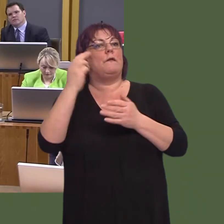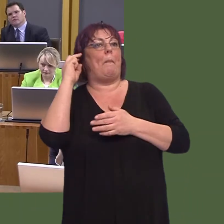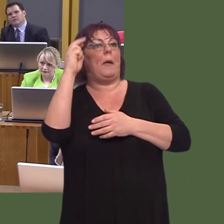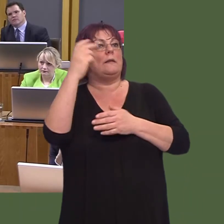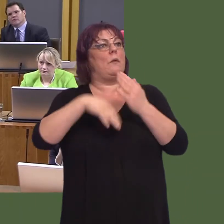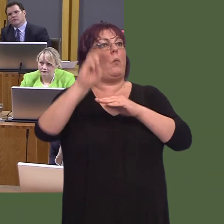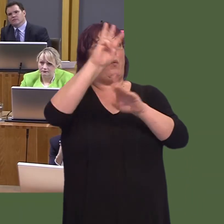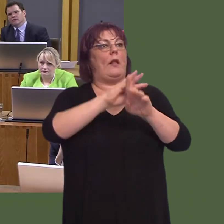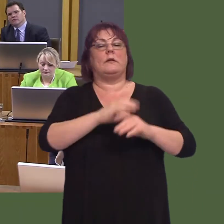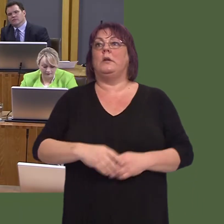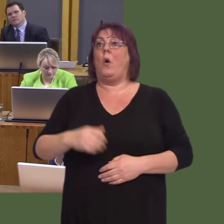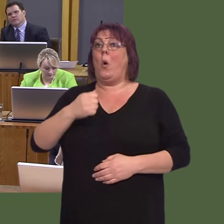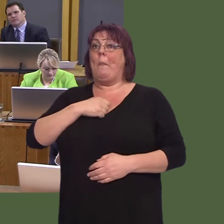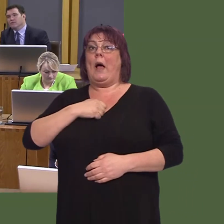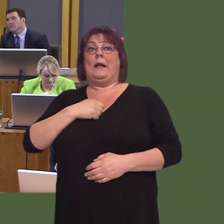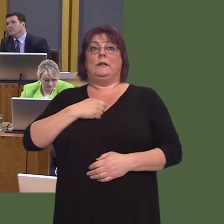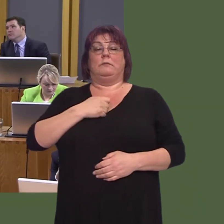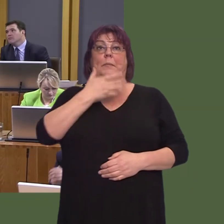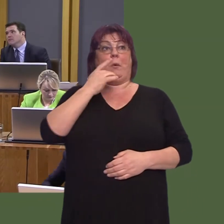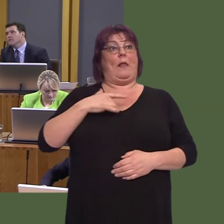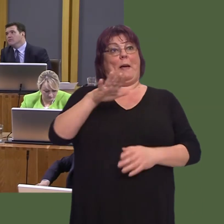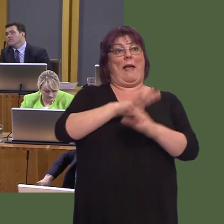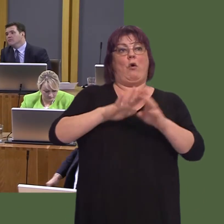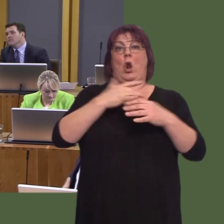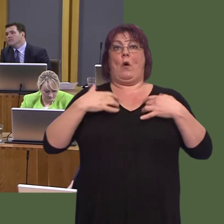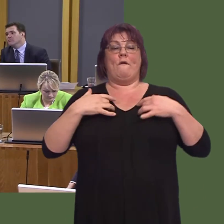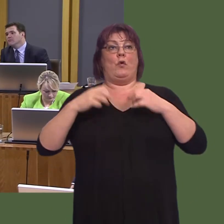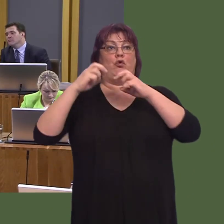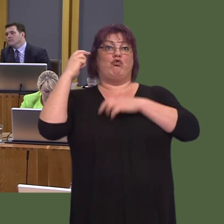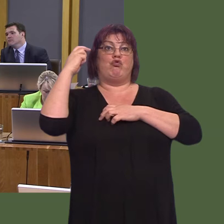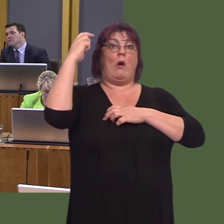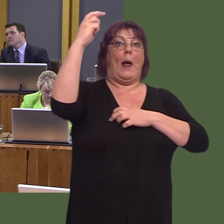Jenny Rathbone AM: My constituents are looking forward to the trams and the light rail systems